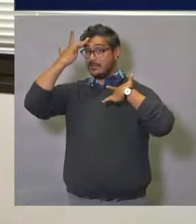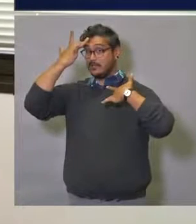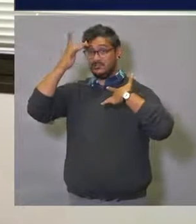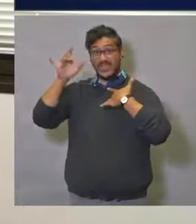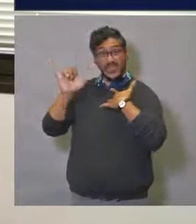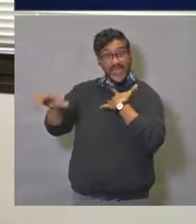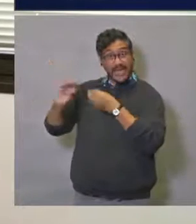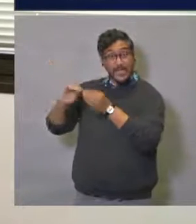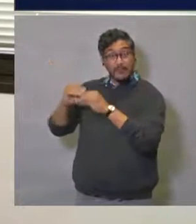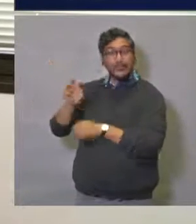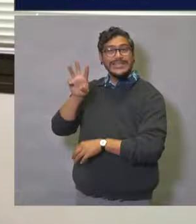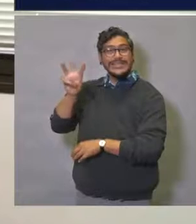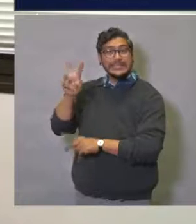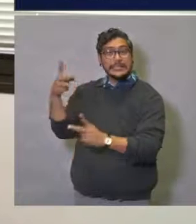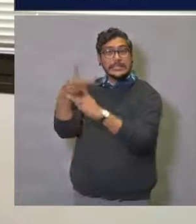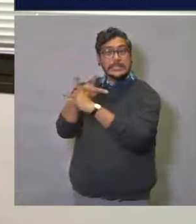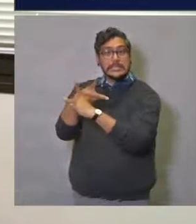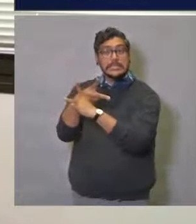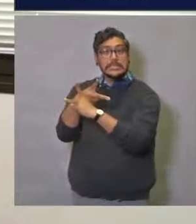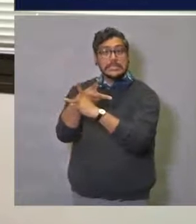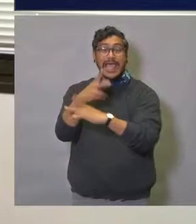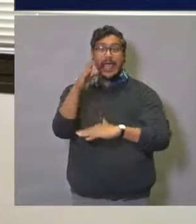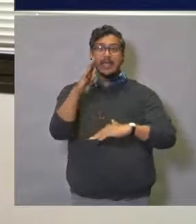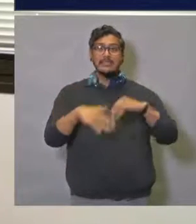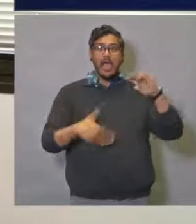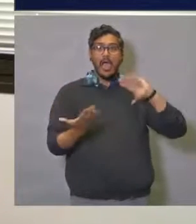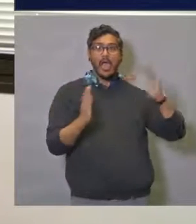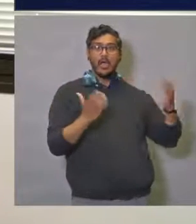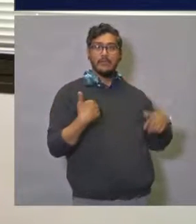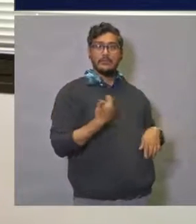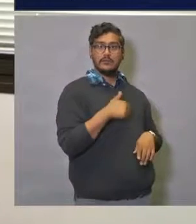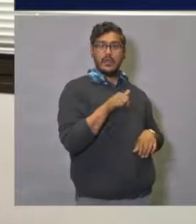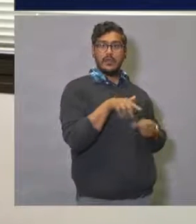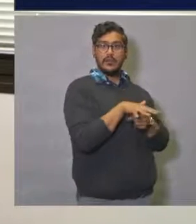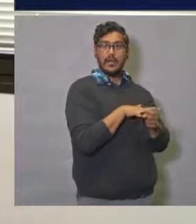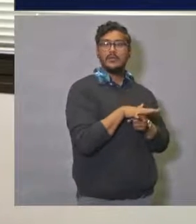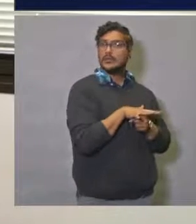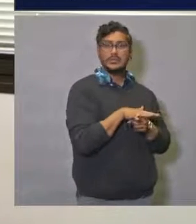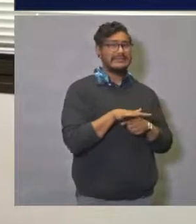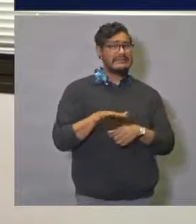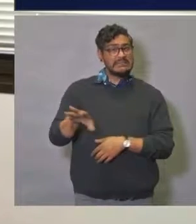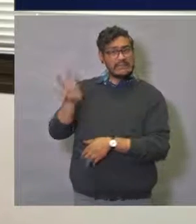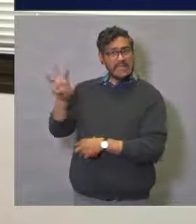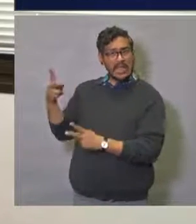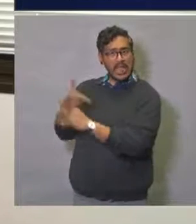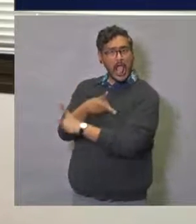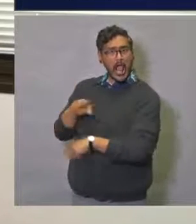UNA TASA DE POSITIVIDAD DE